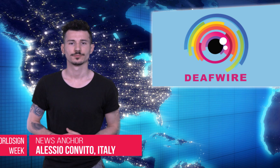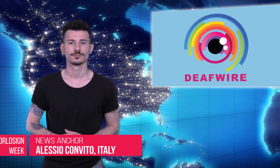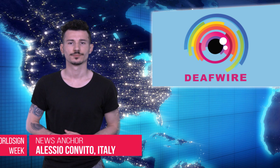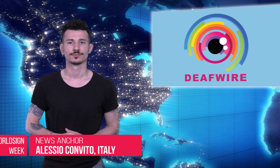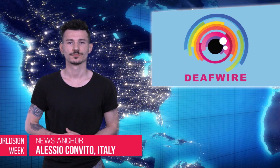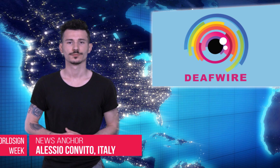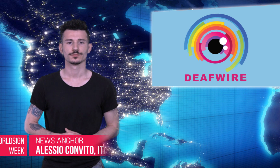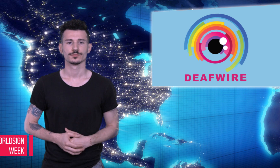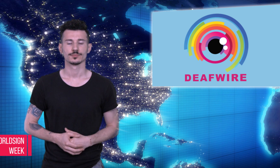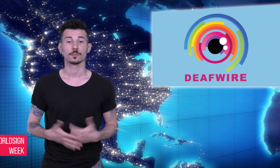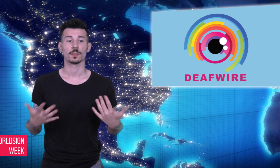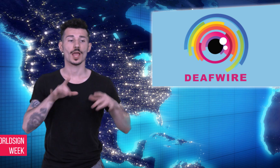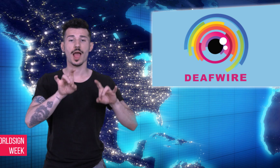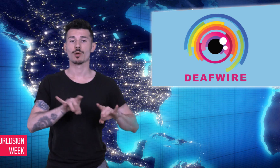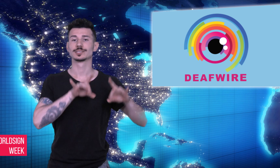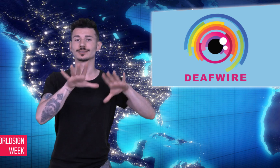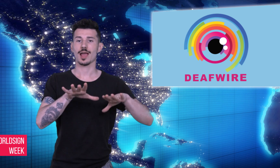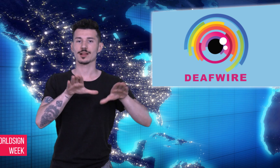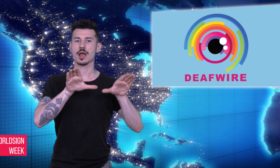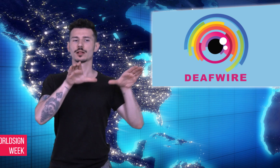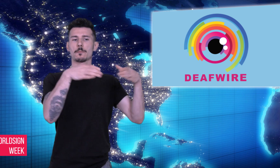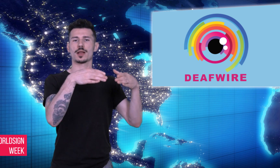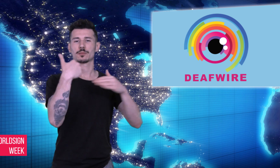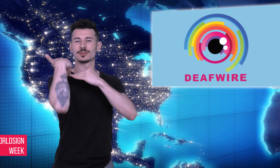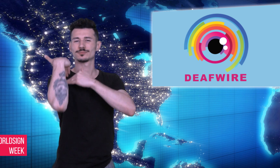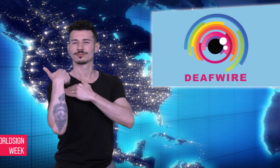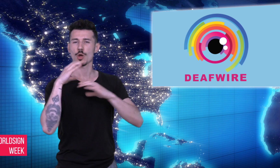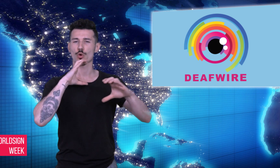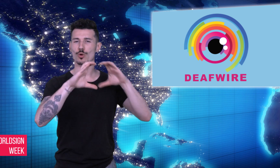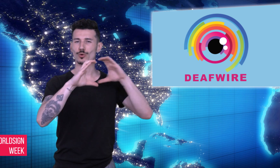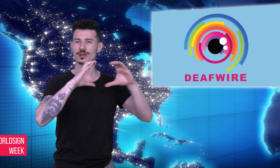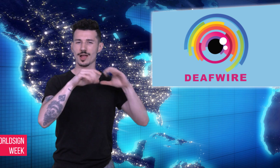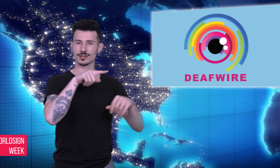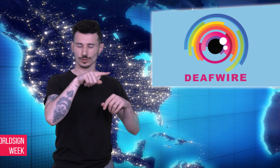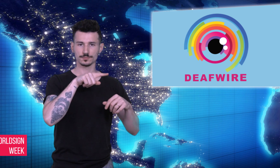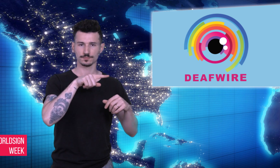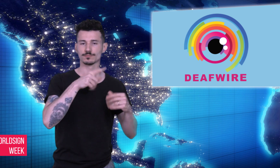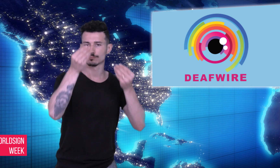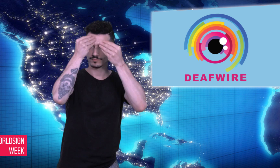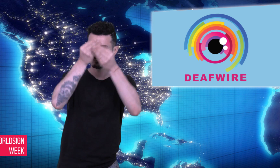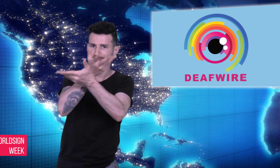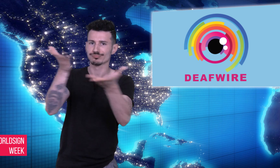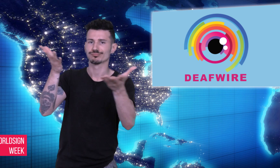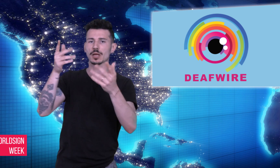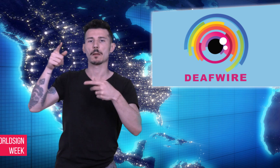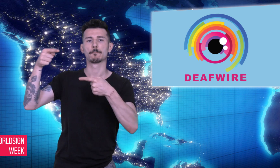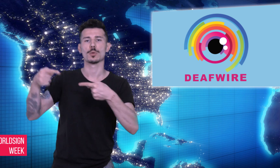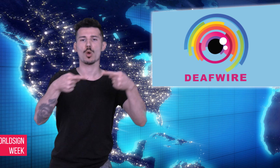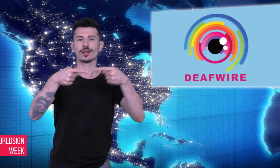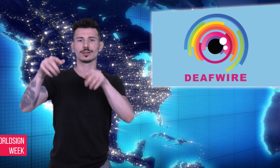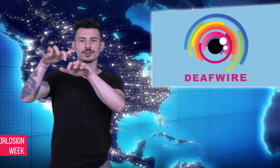The Australian Department of Communication informed a Senator that